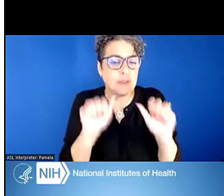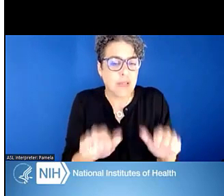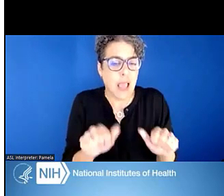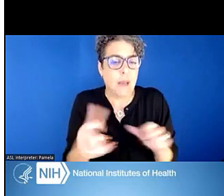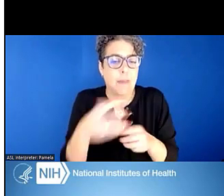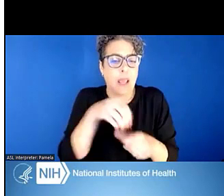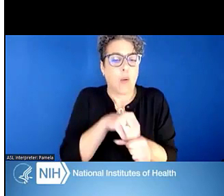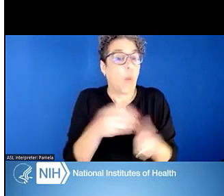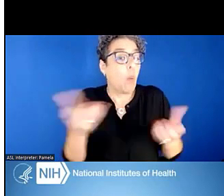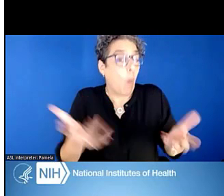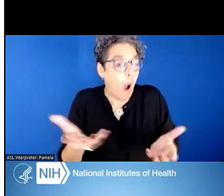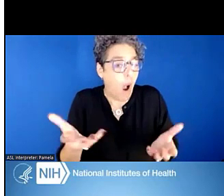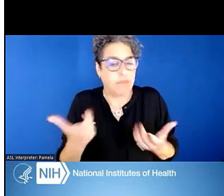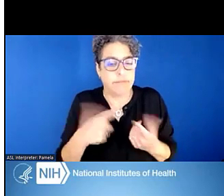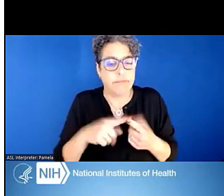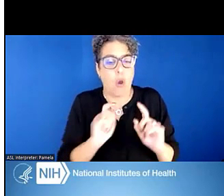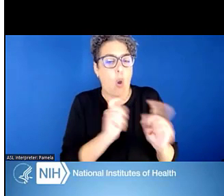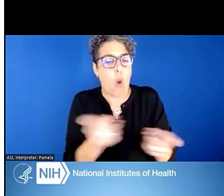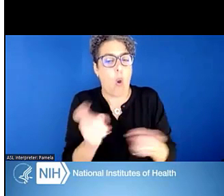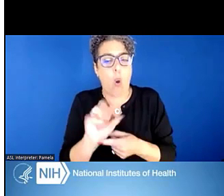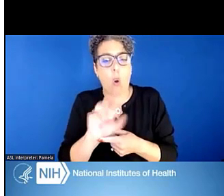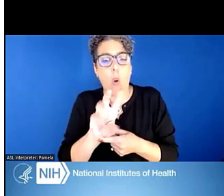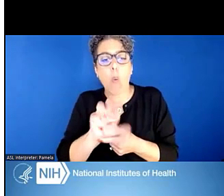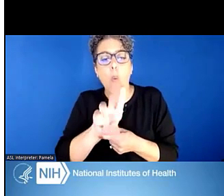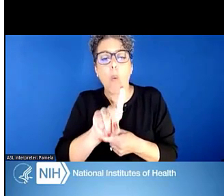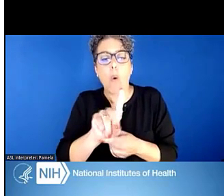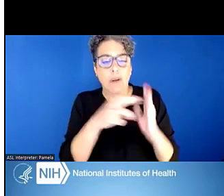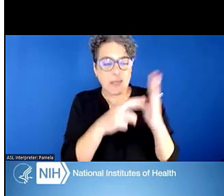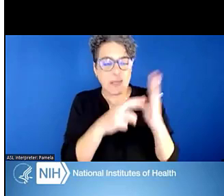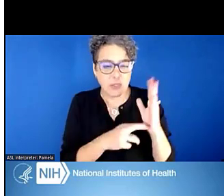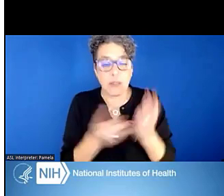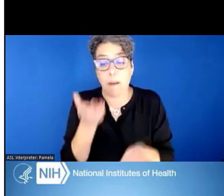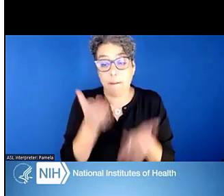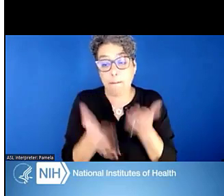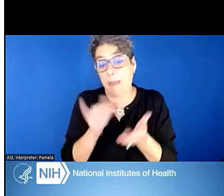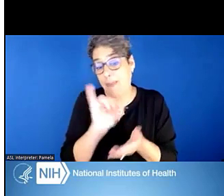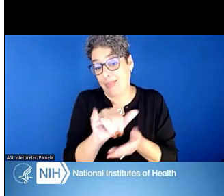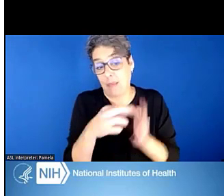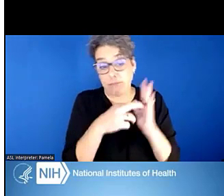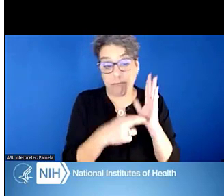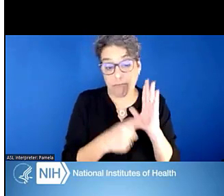so these would be included in the notice of award. It may require additional supervision on an individual.